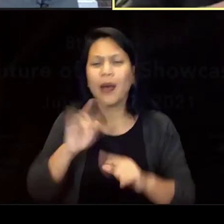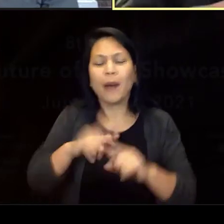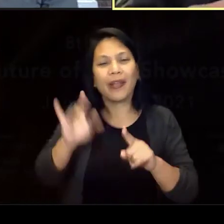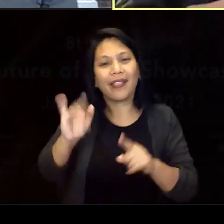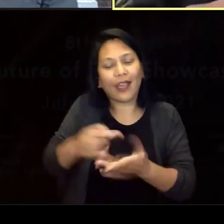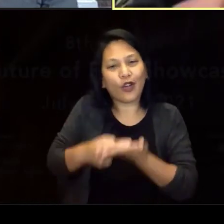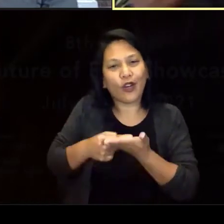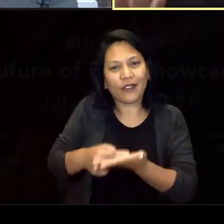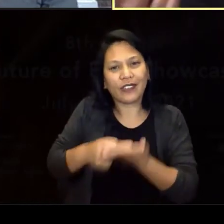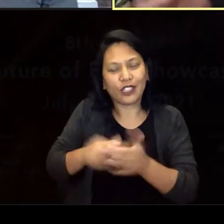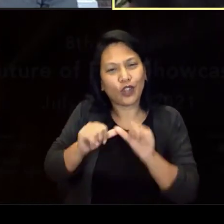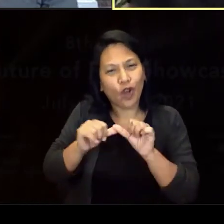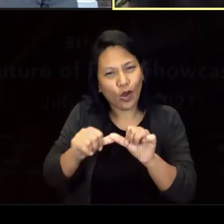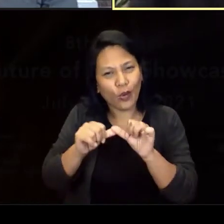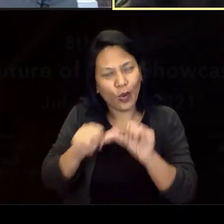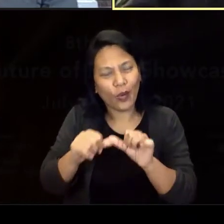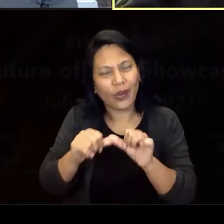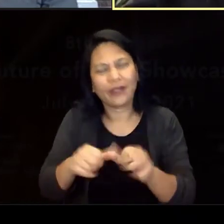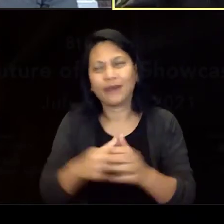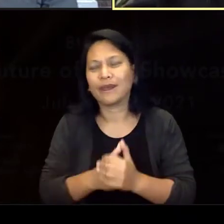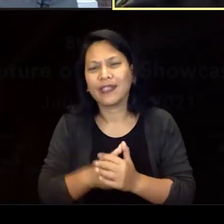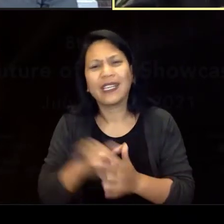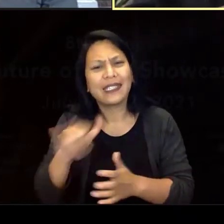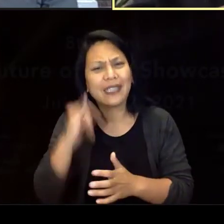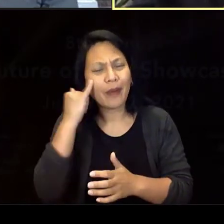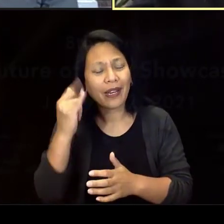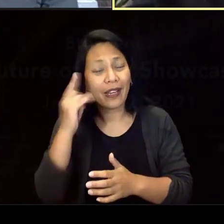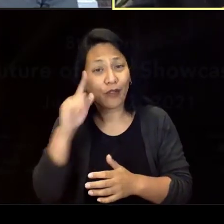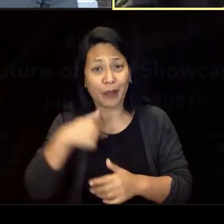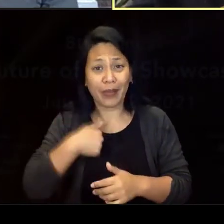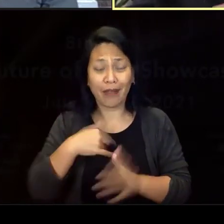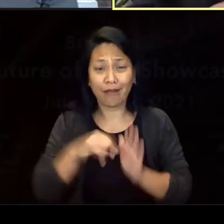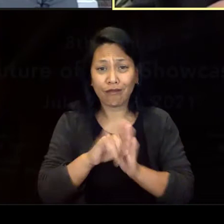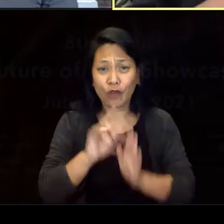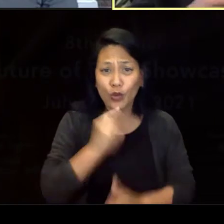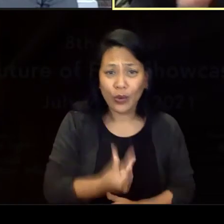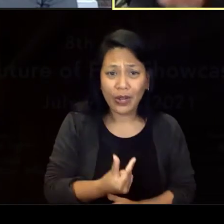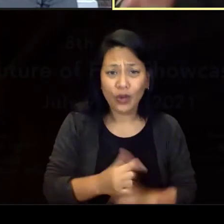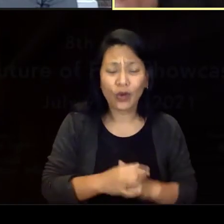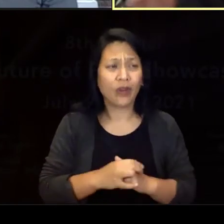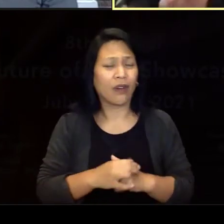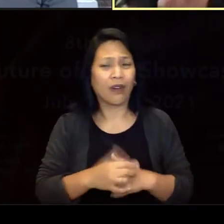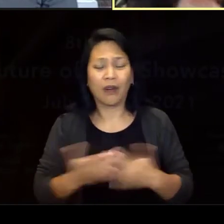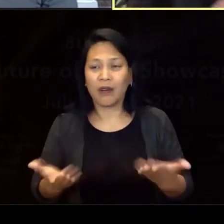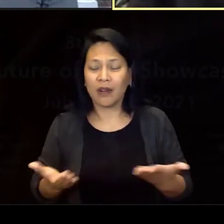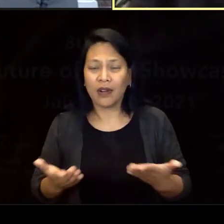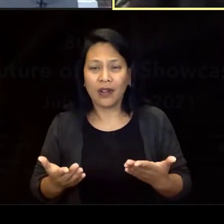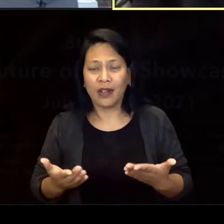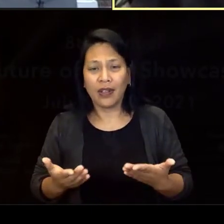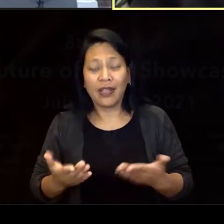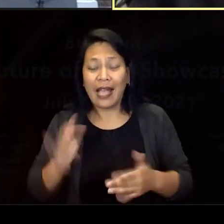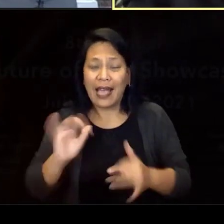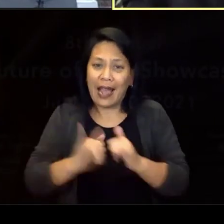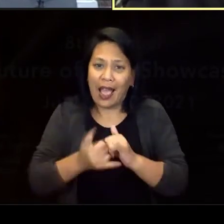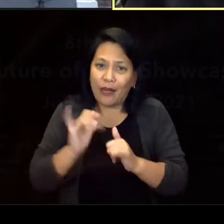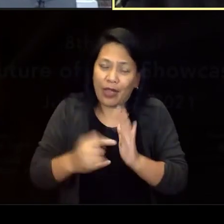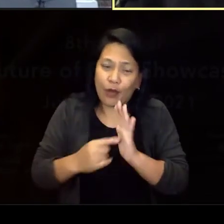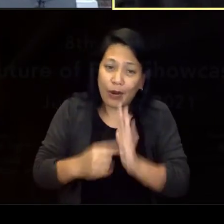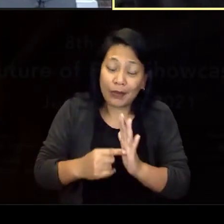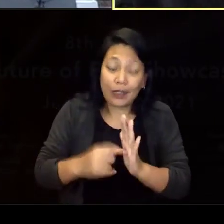I feel the same way about my queerness and how that gets kind of like represented or not represented.